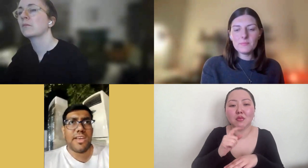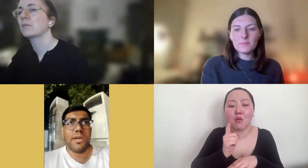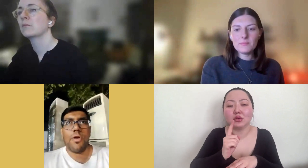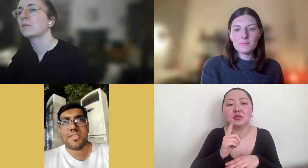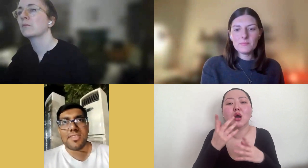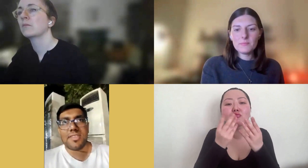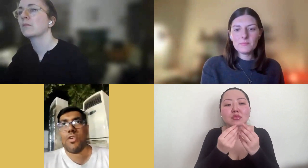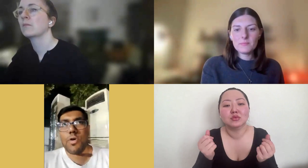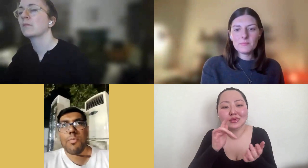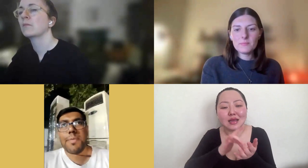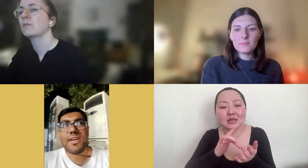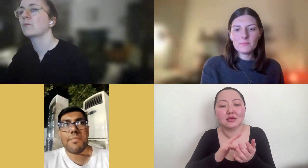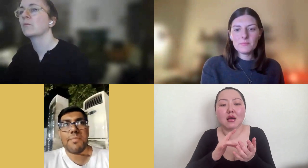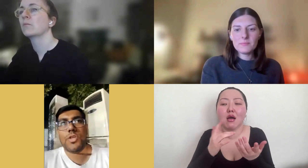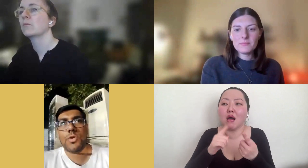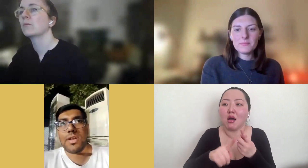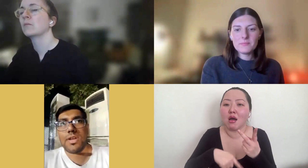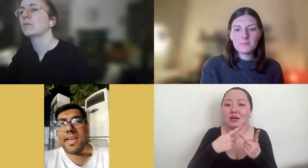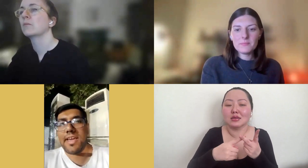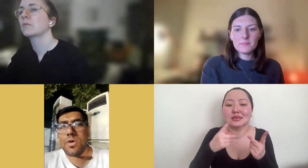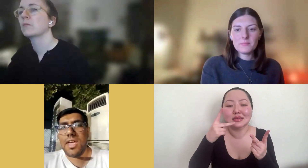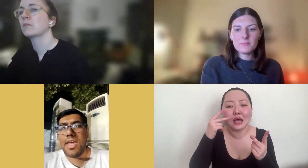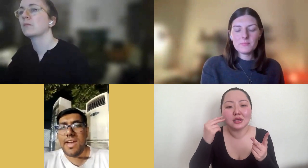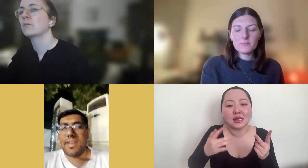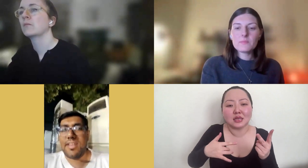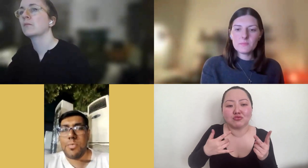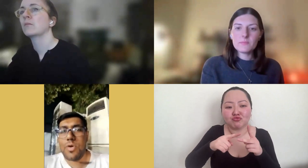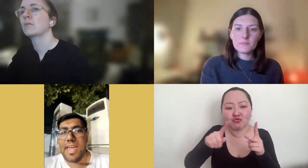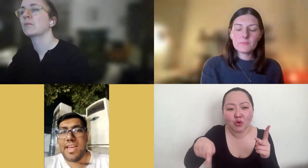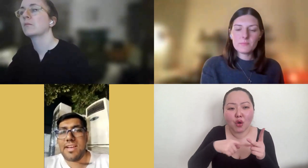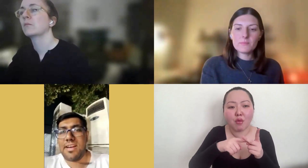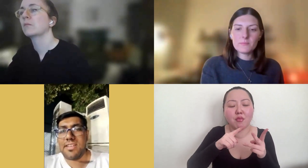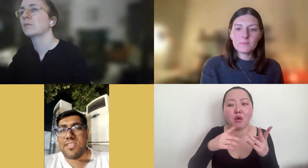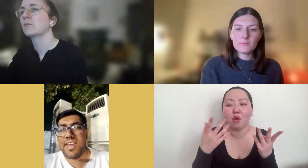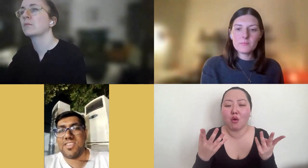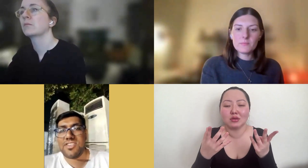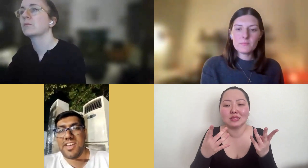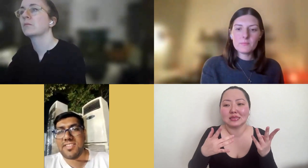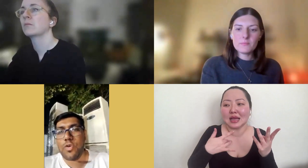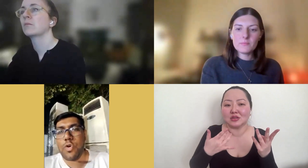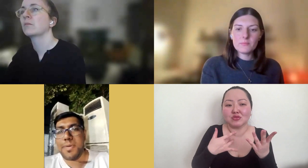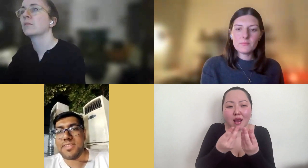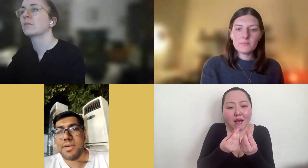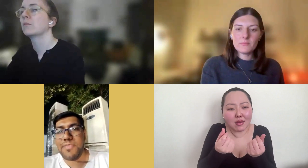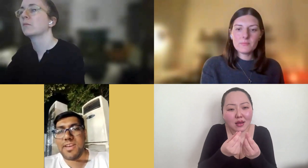in a box that can be opened up and utilised. It is more like a treasure chest that opens up